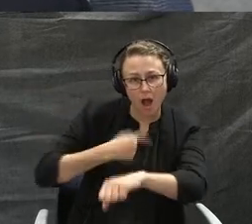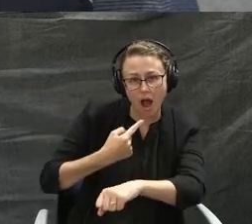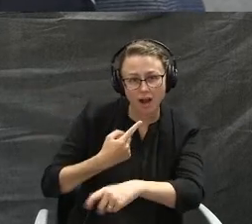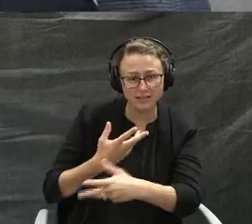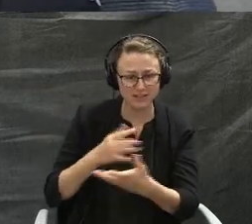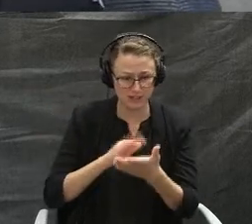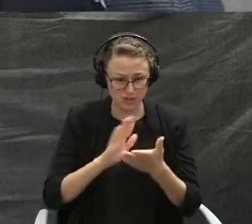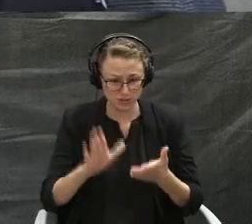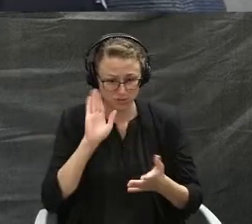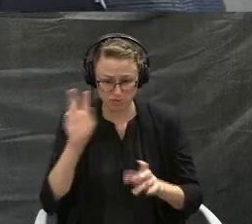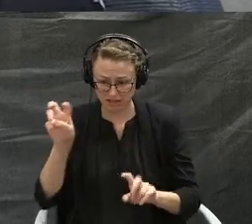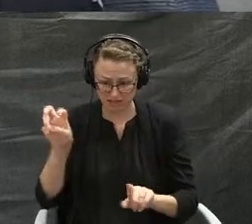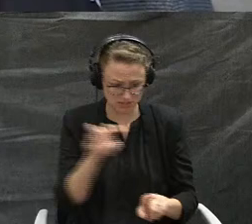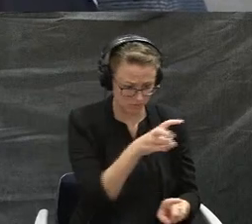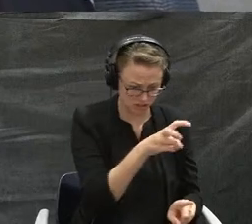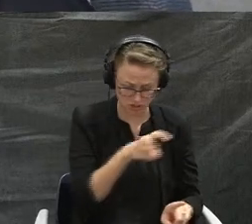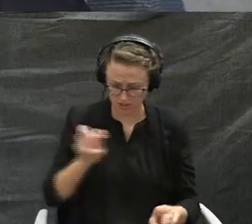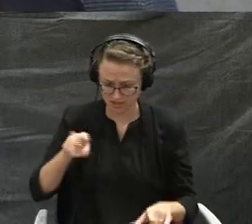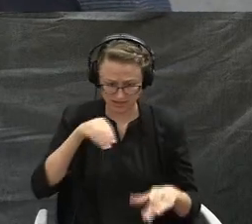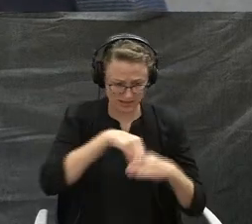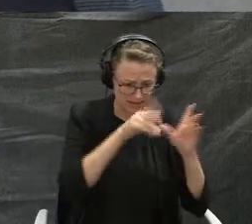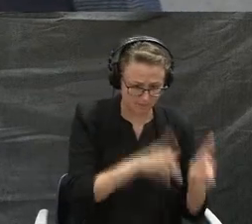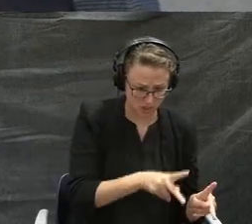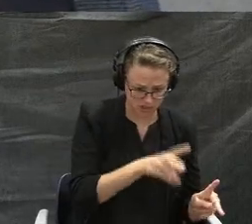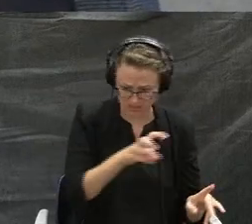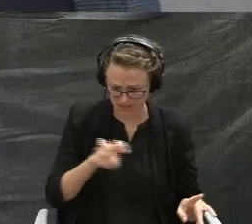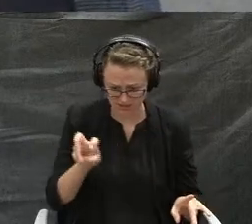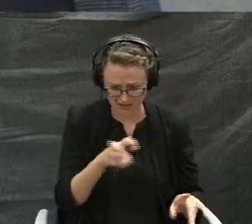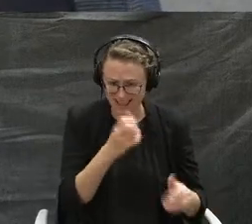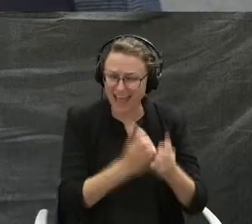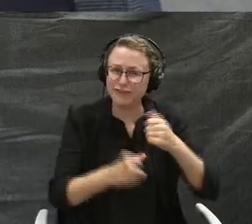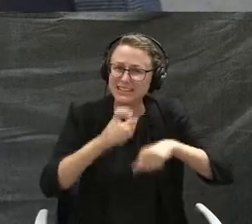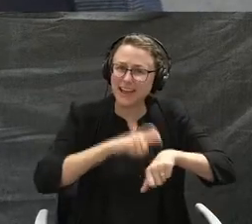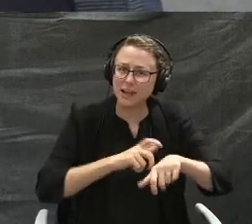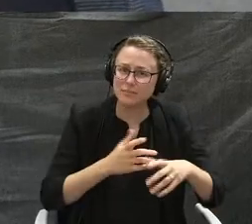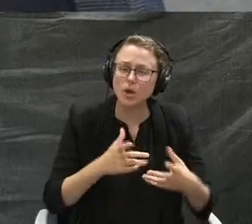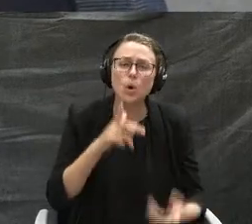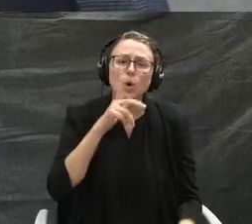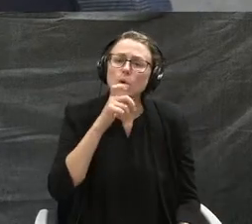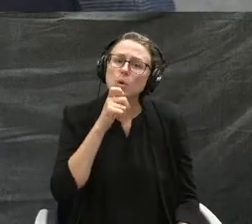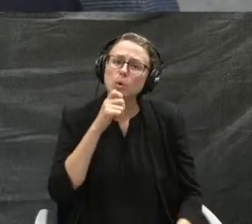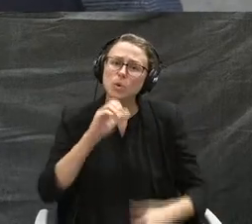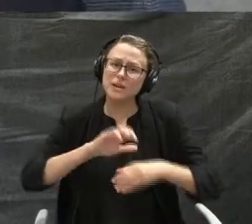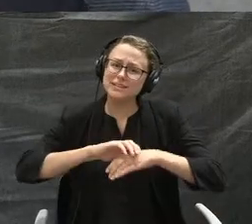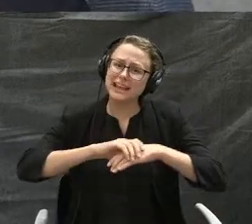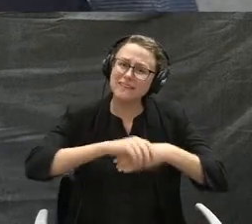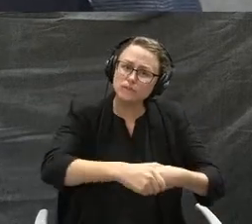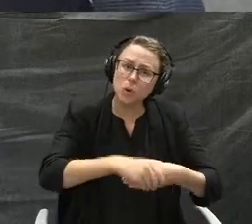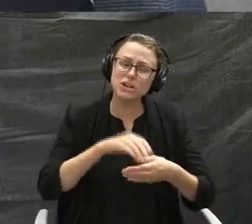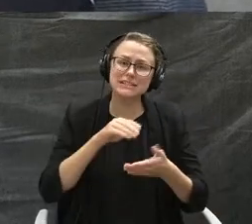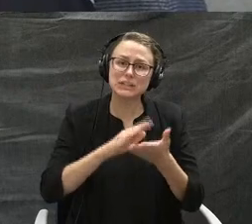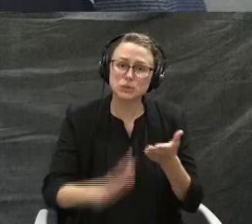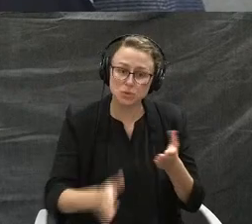E learning an in school learning throughout the school year? Who is in forcing students to ensure masks and distancing are